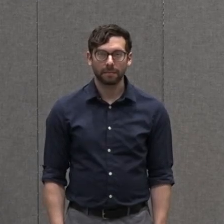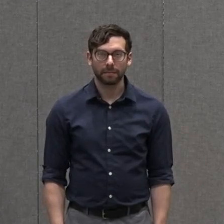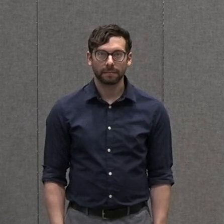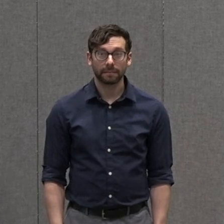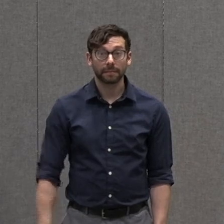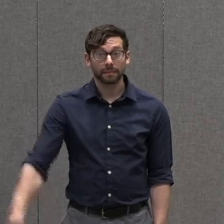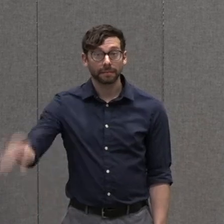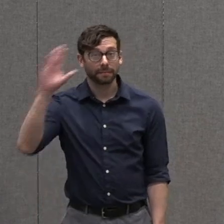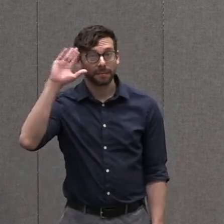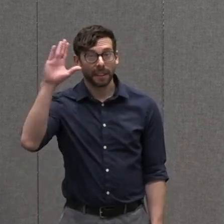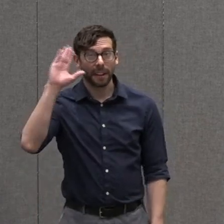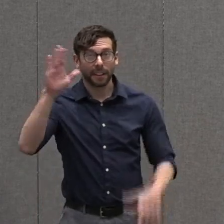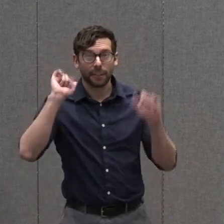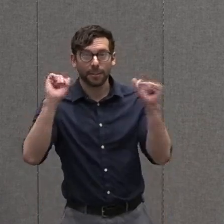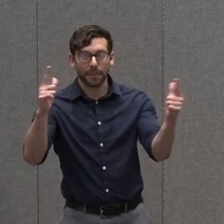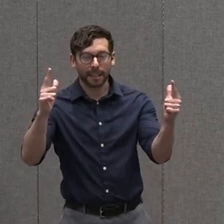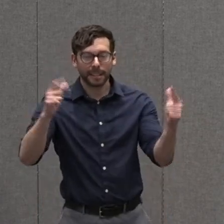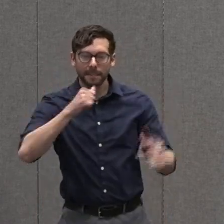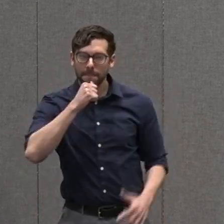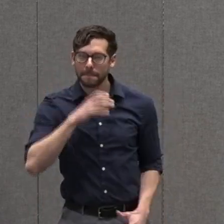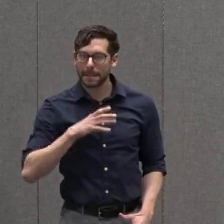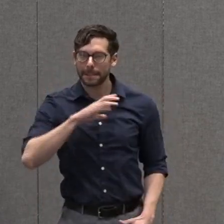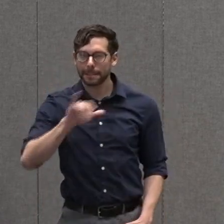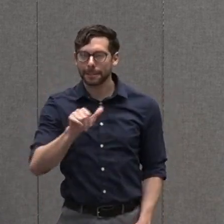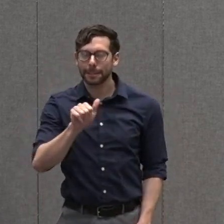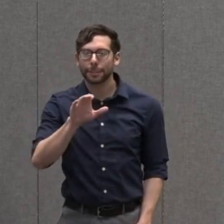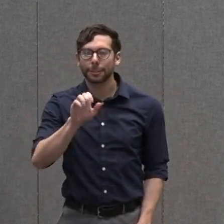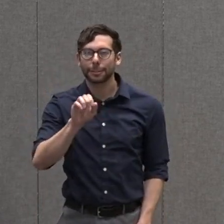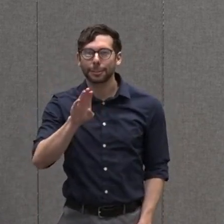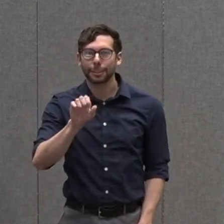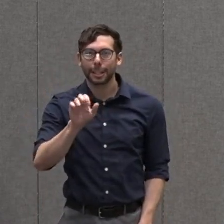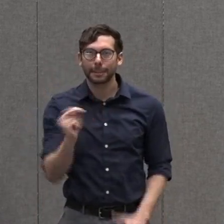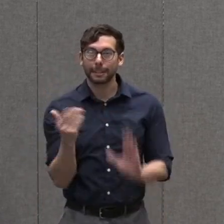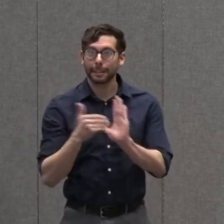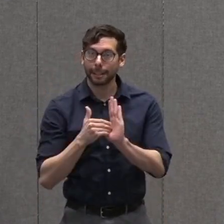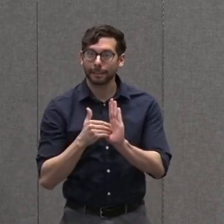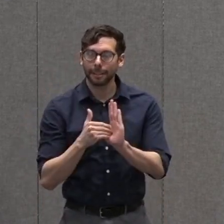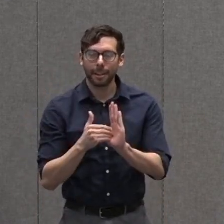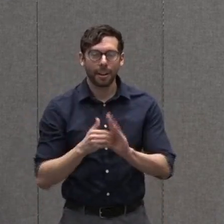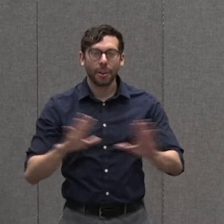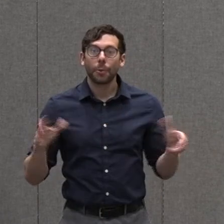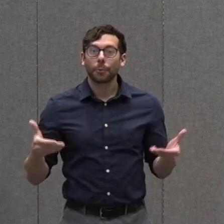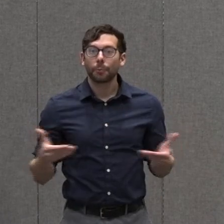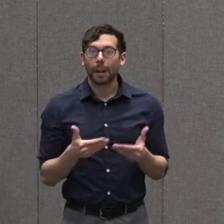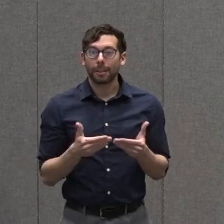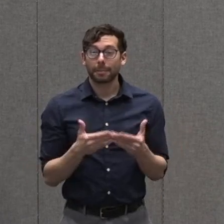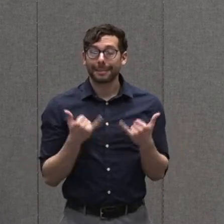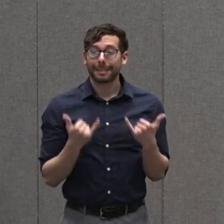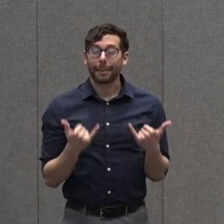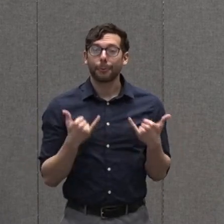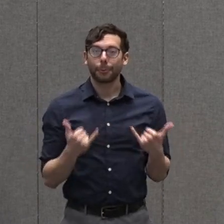Hi everybody, it's Ms. Jacobson again. And I wanna welcome you to this hour of our virtual field trip,